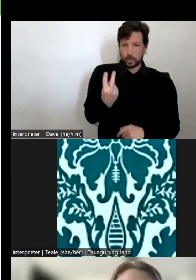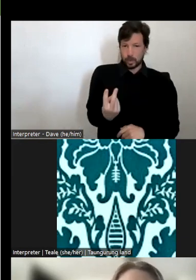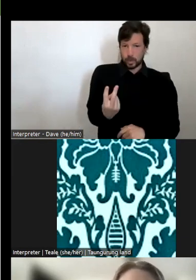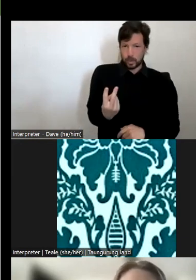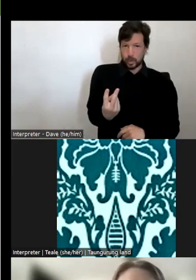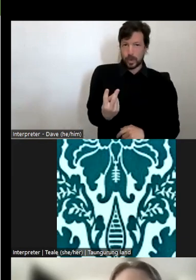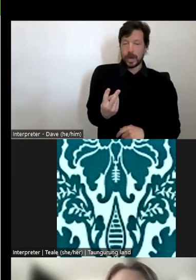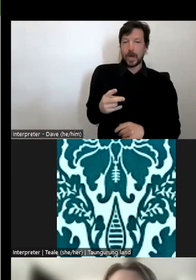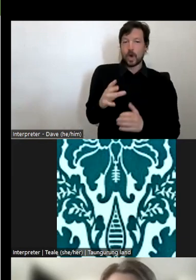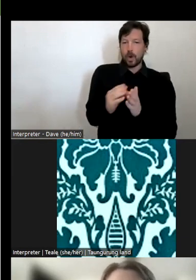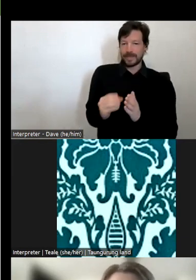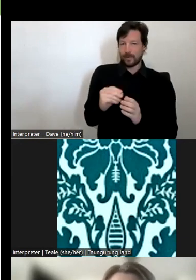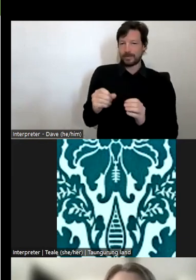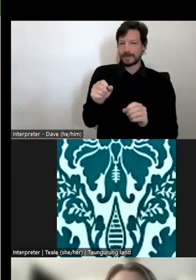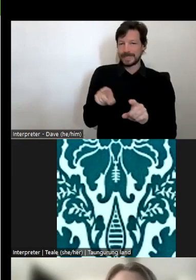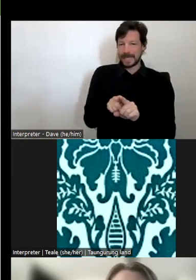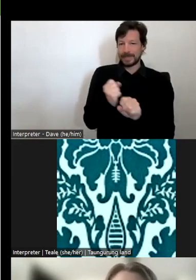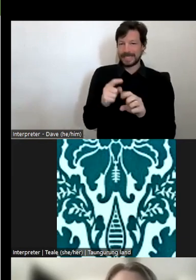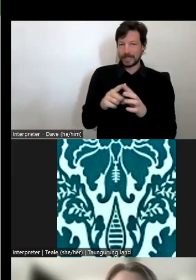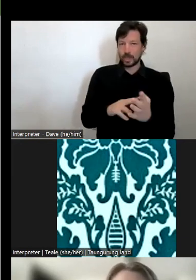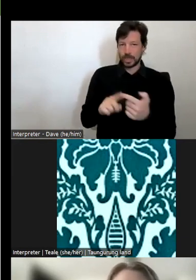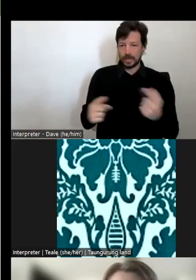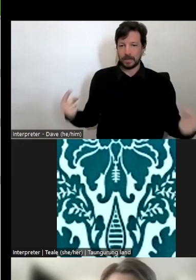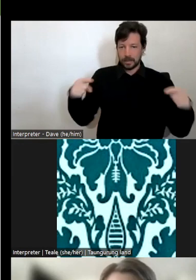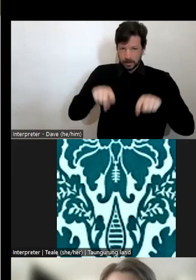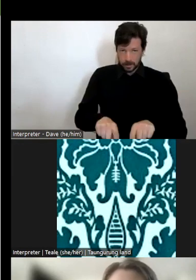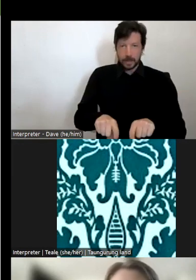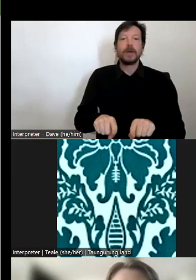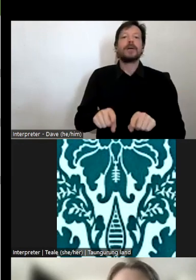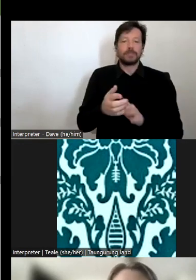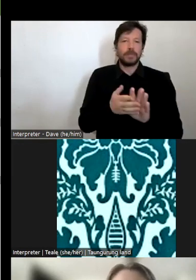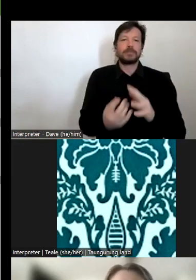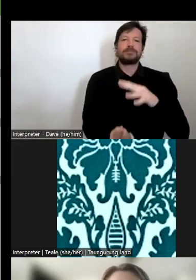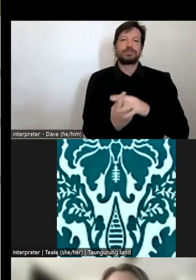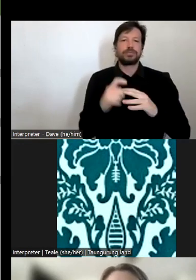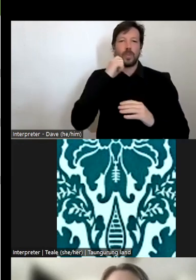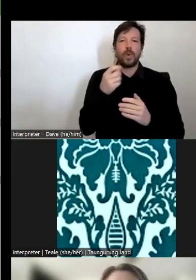So one from each parent usually is how that works. And a parent then with one copy